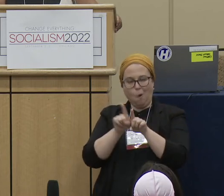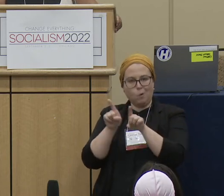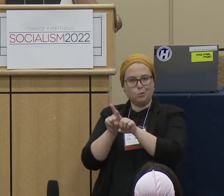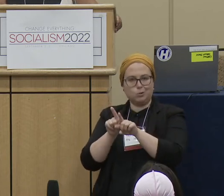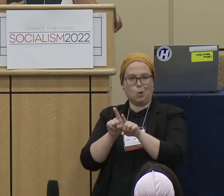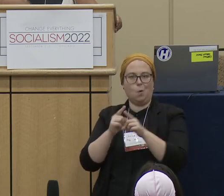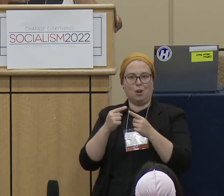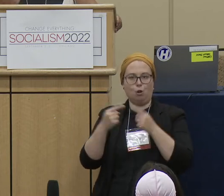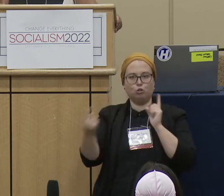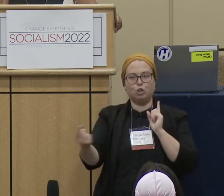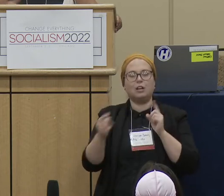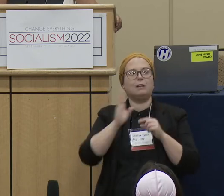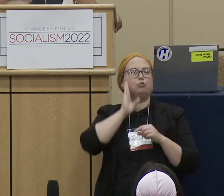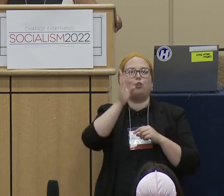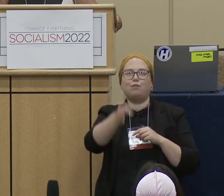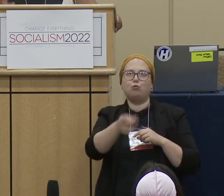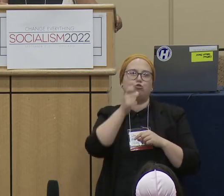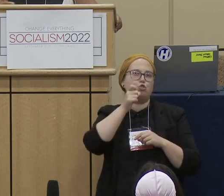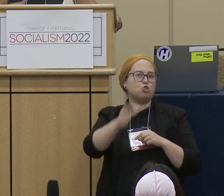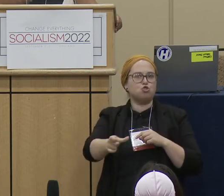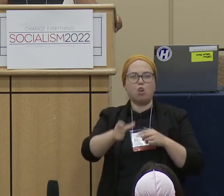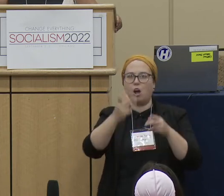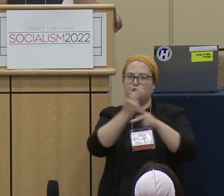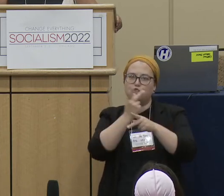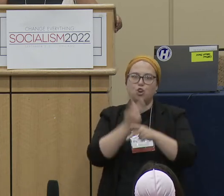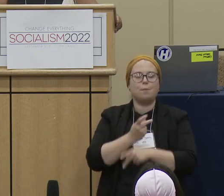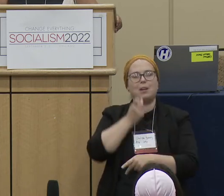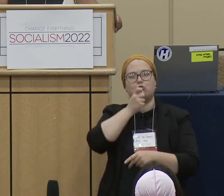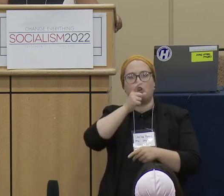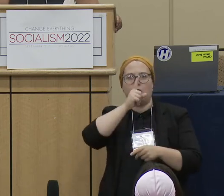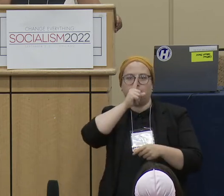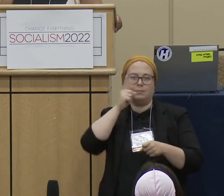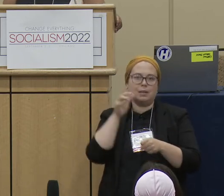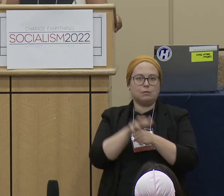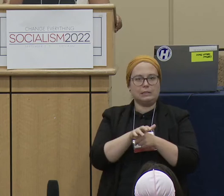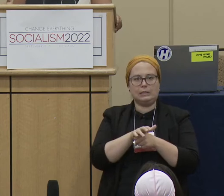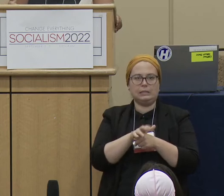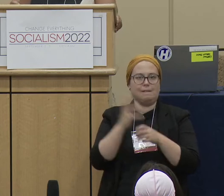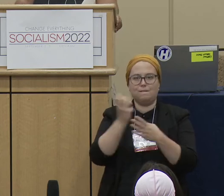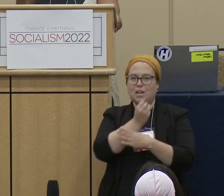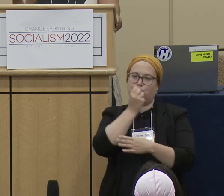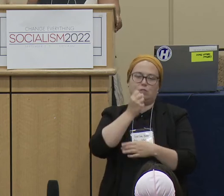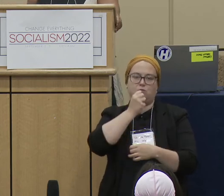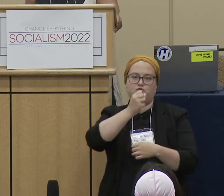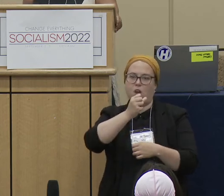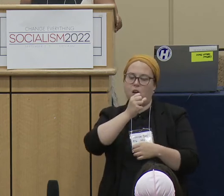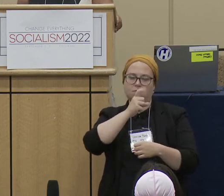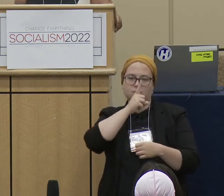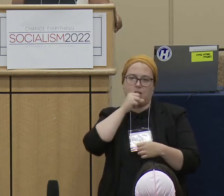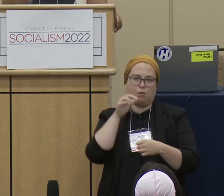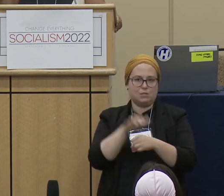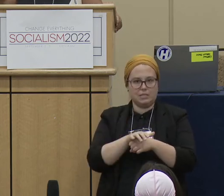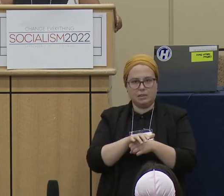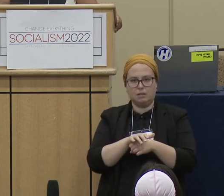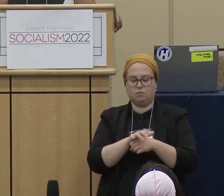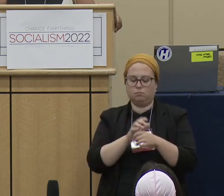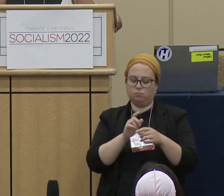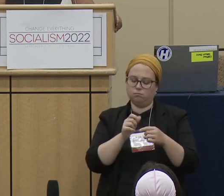also an alternative. So, the future is not determined, it is not guaranteed , not promised us. Neither is victory. It is a